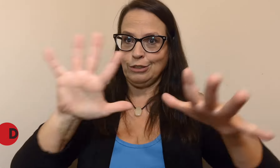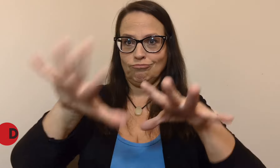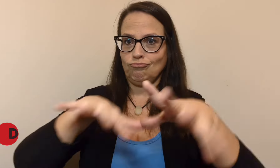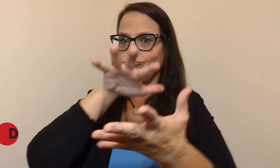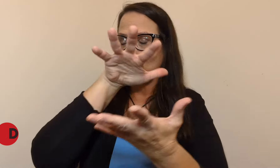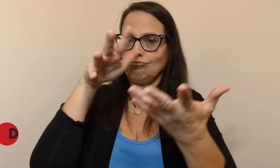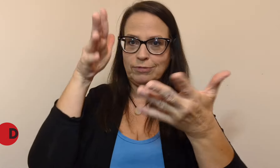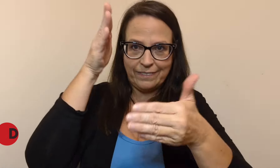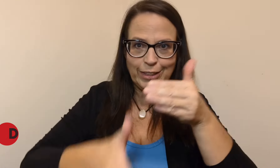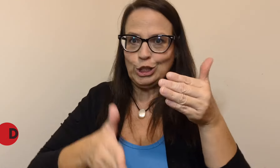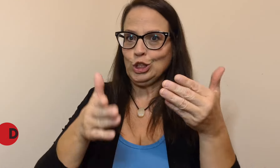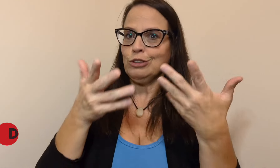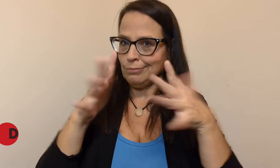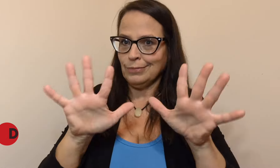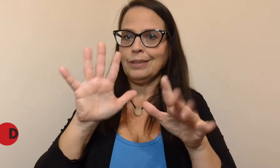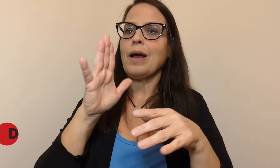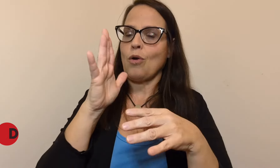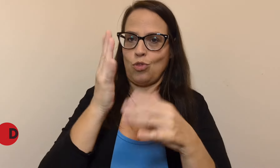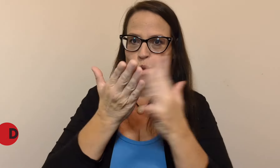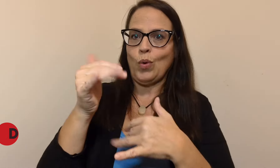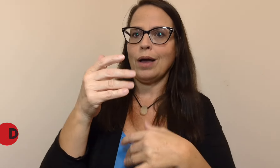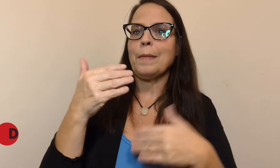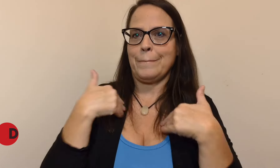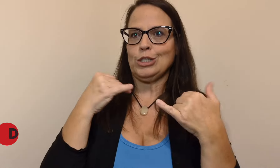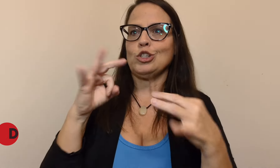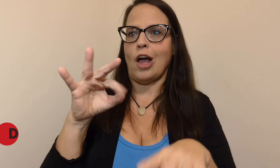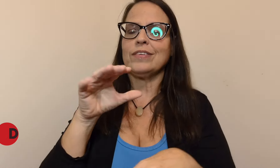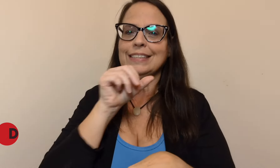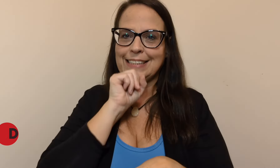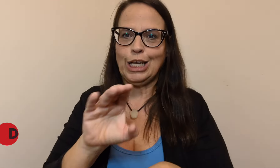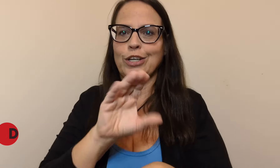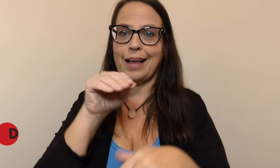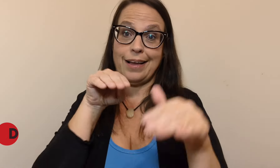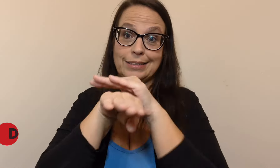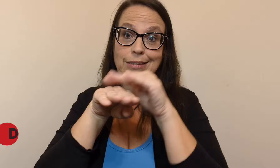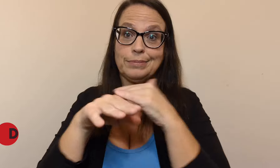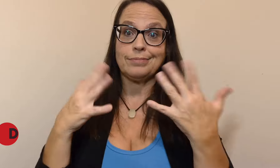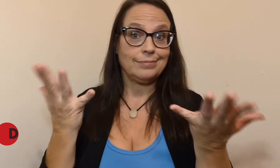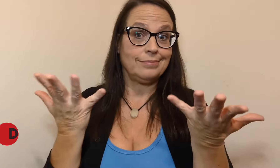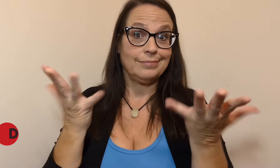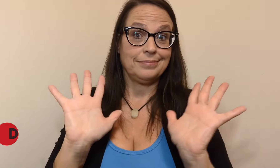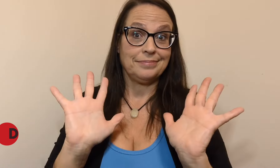was completed by the MSAA” (Ministry for Seniors and Accessibility).